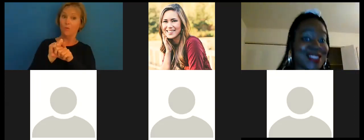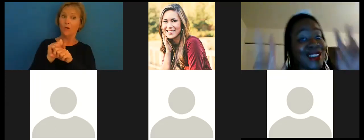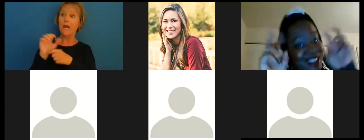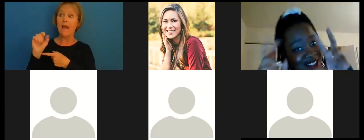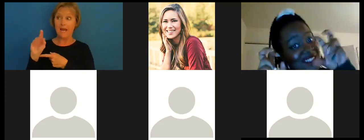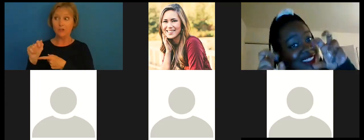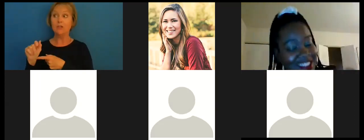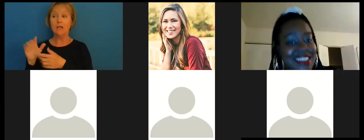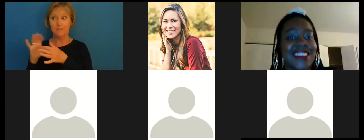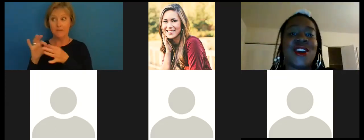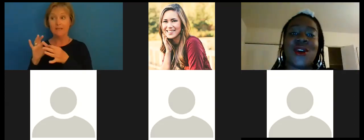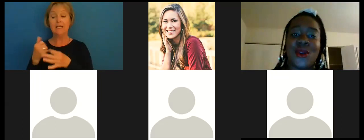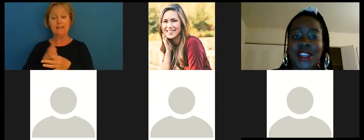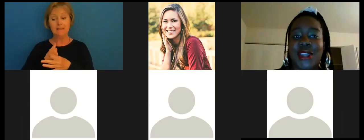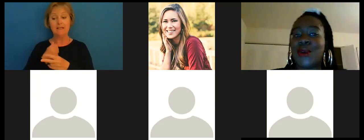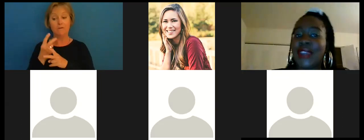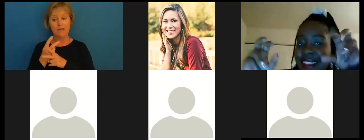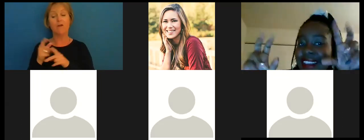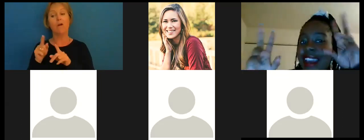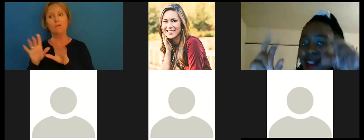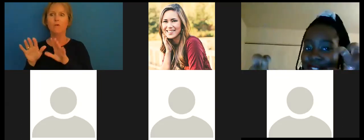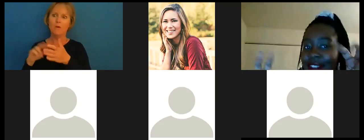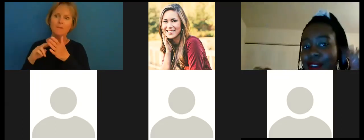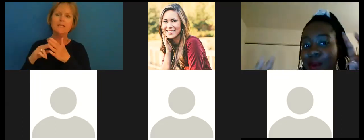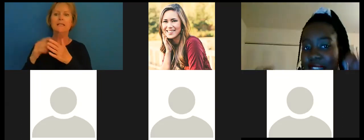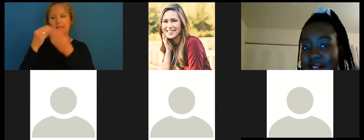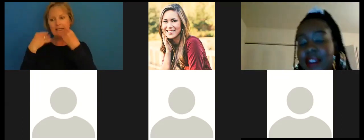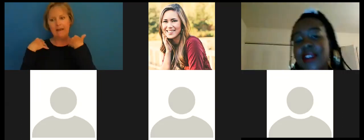to exercising or eating healthy or whatever.